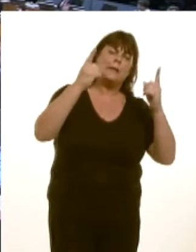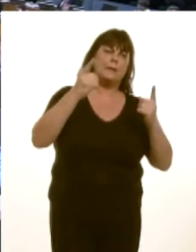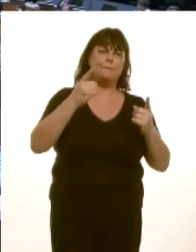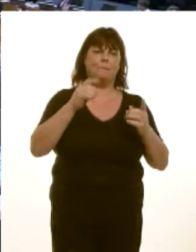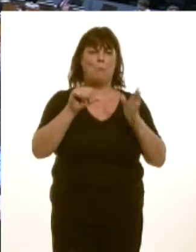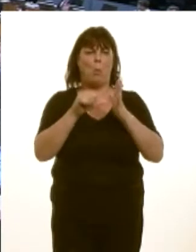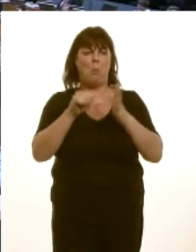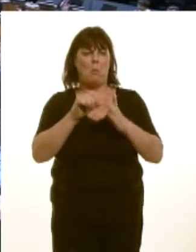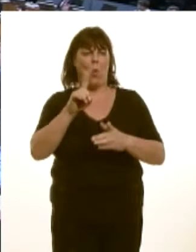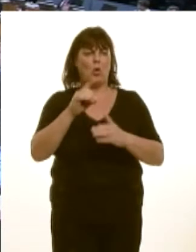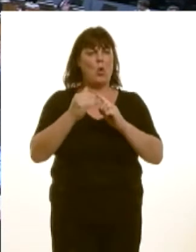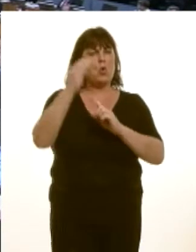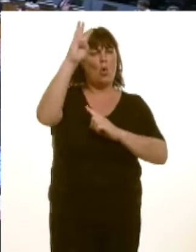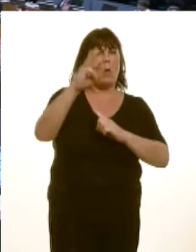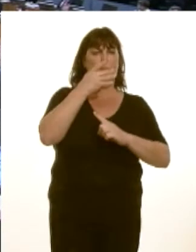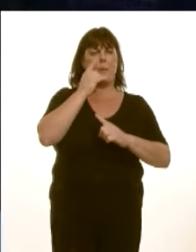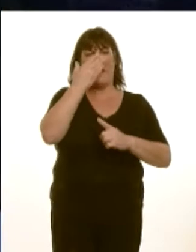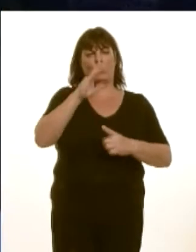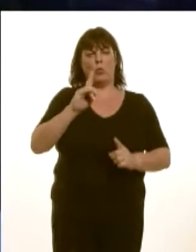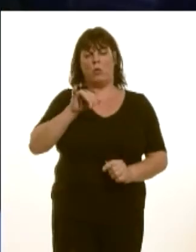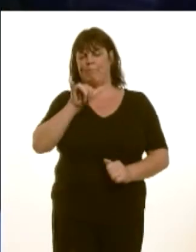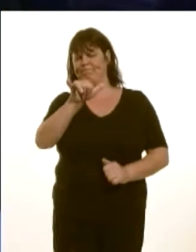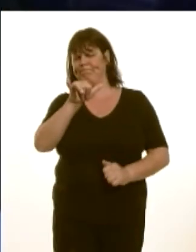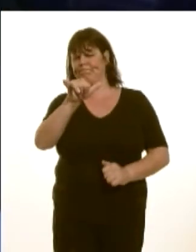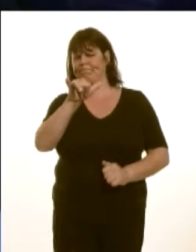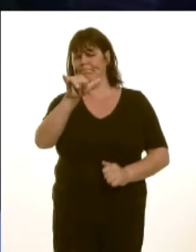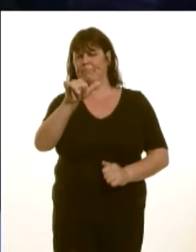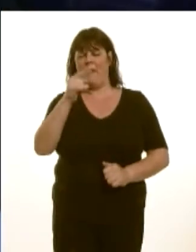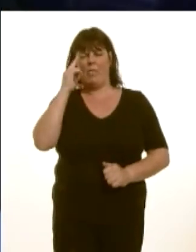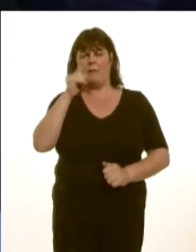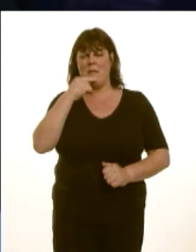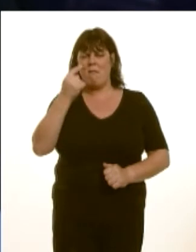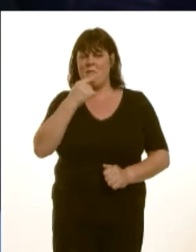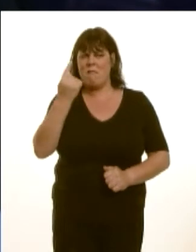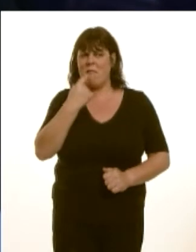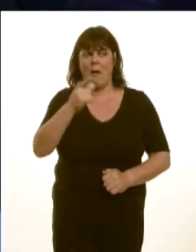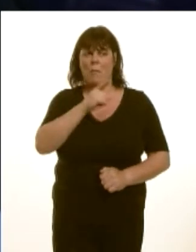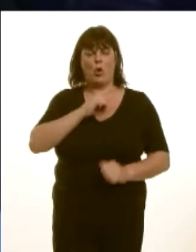as north Wales residents are concerned because, time after time, those new facilities have not been opened.